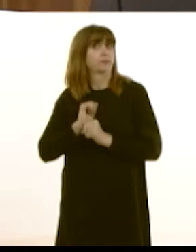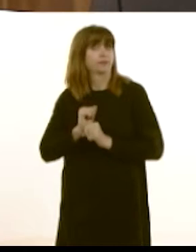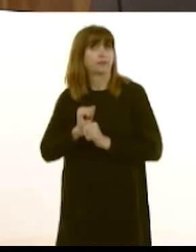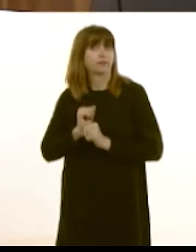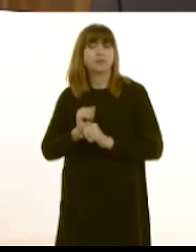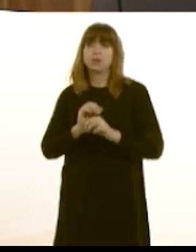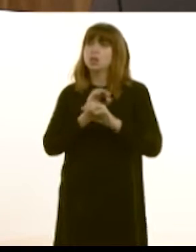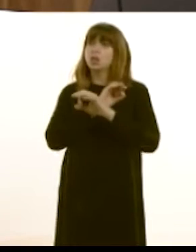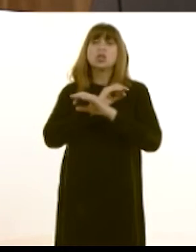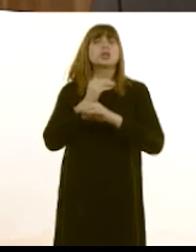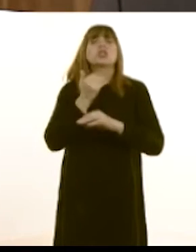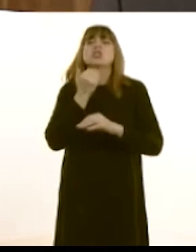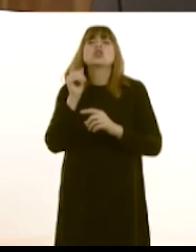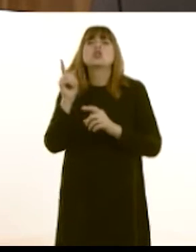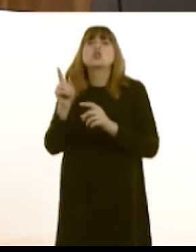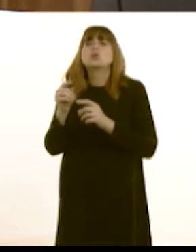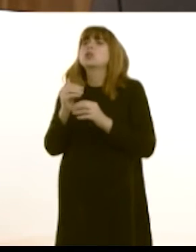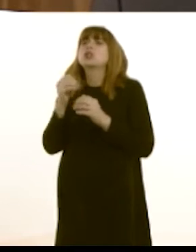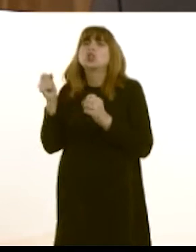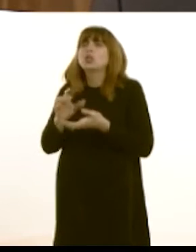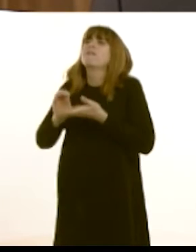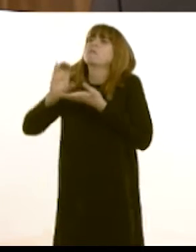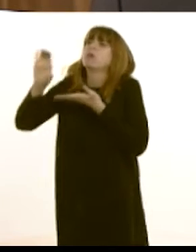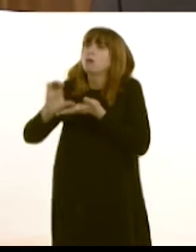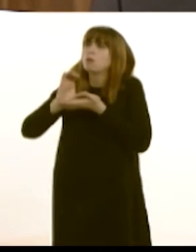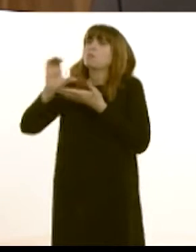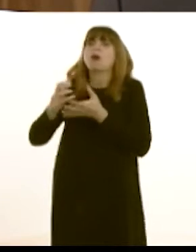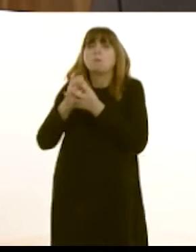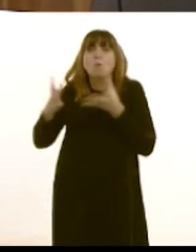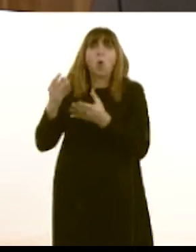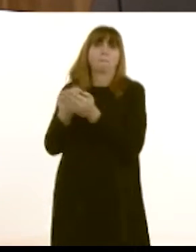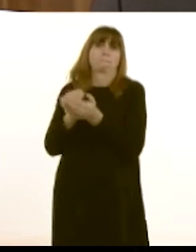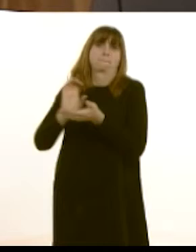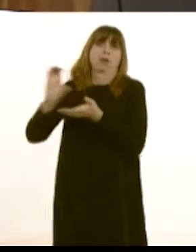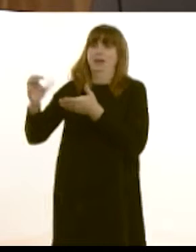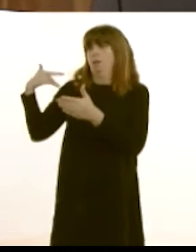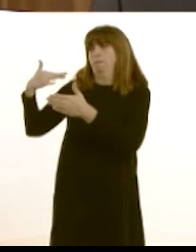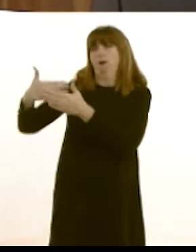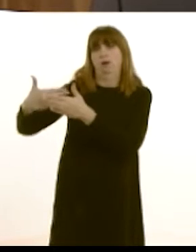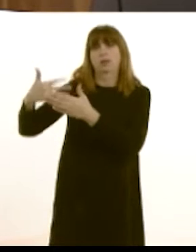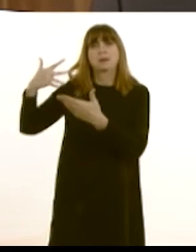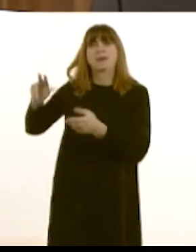There was not enough investment put in, and so we cannot accept any kind of lecturing